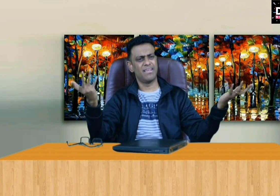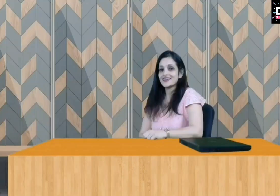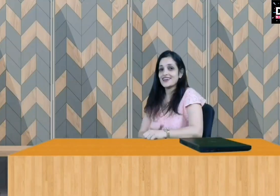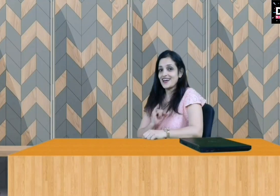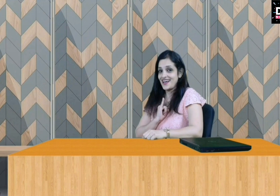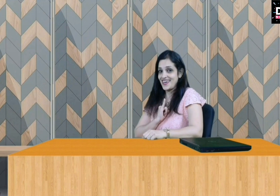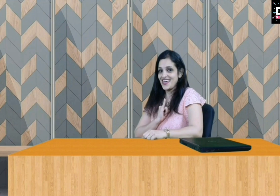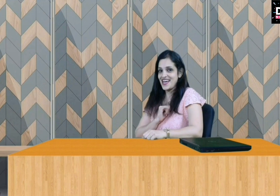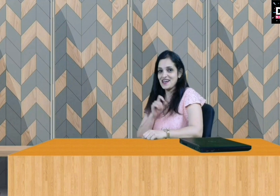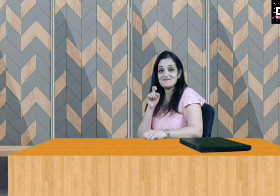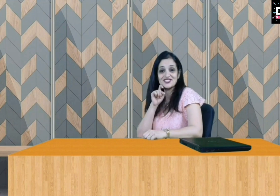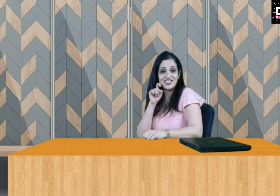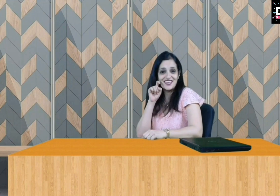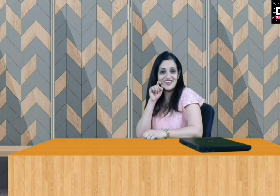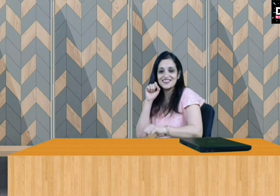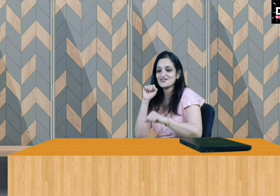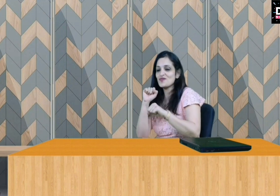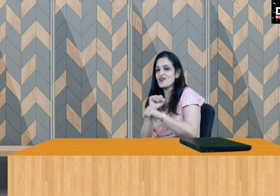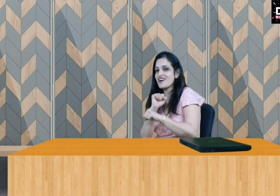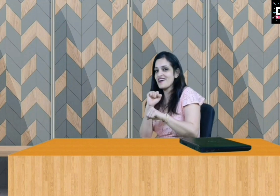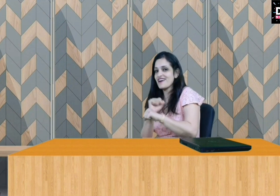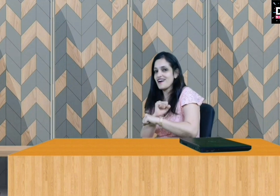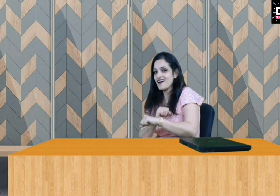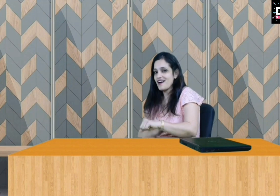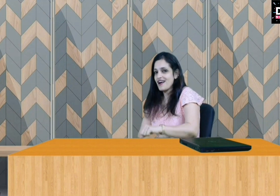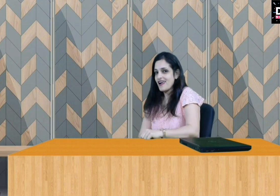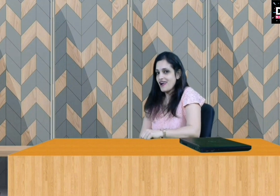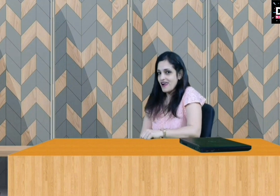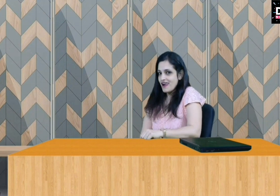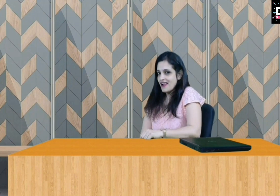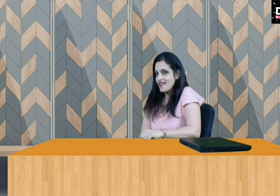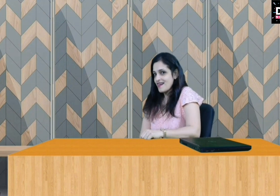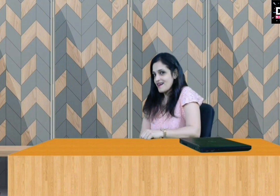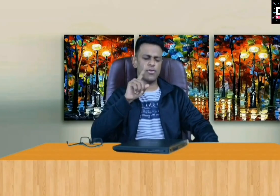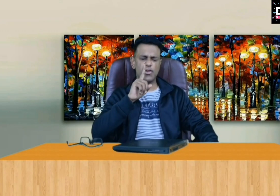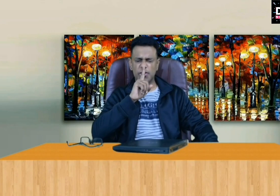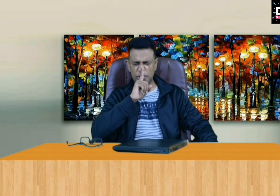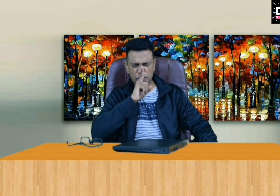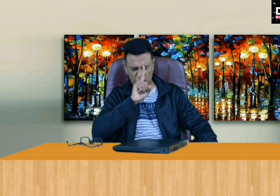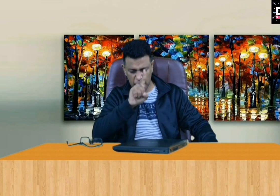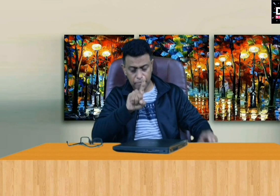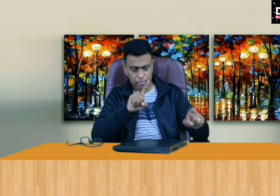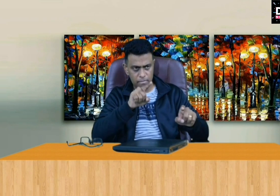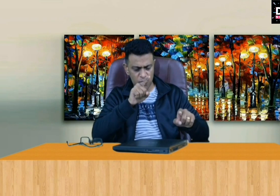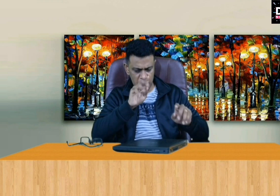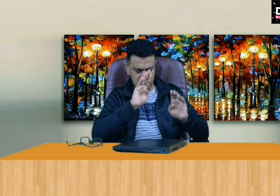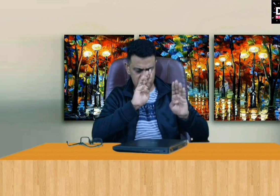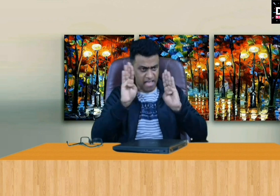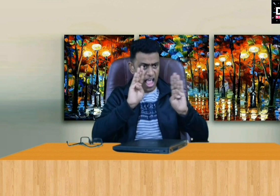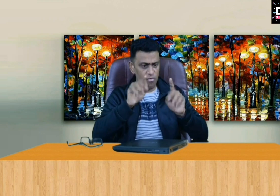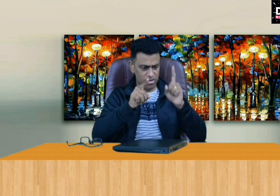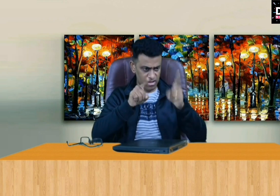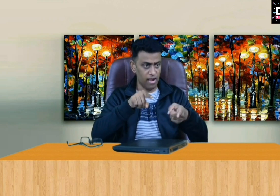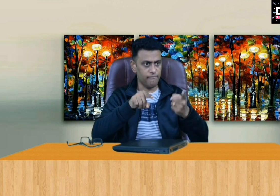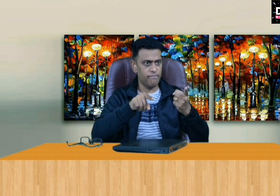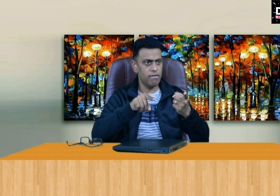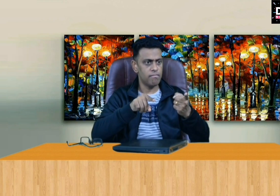I am s** worker Shut up!, you behave yourself..